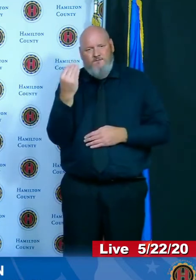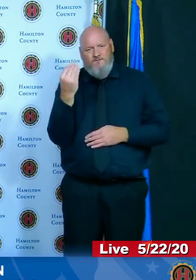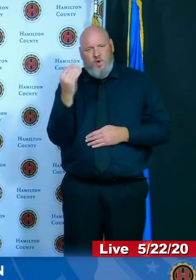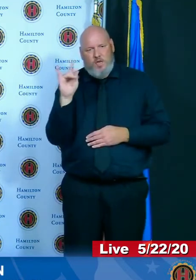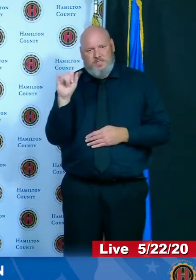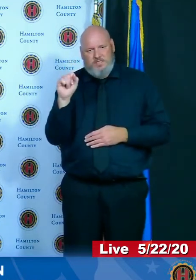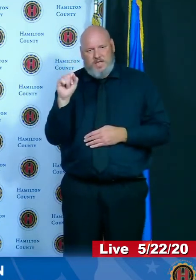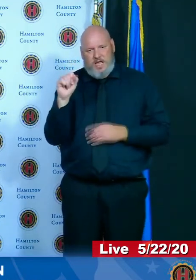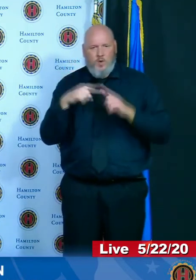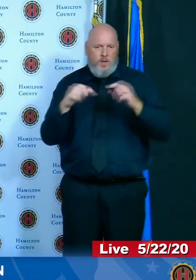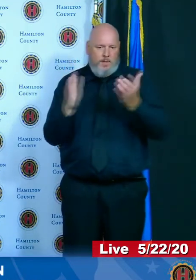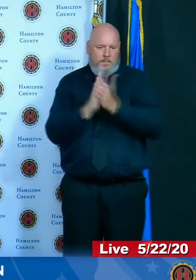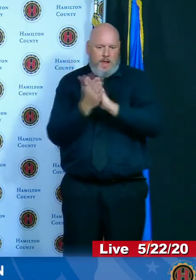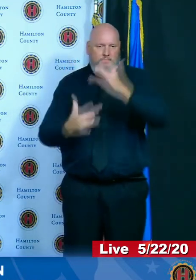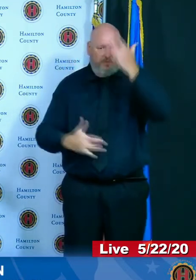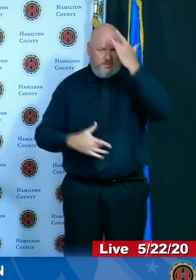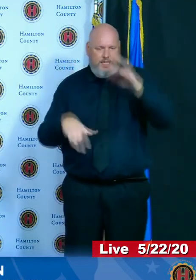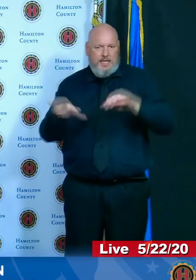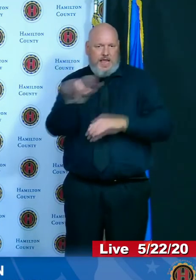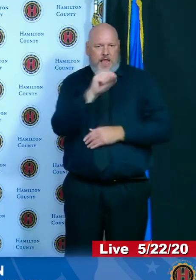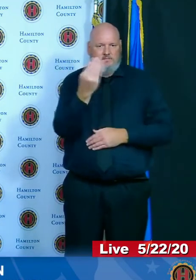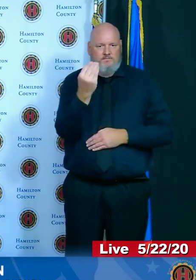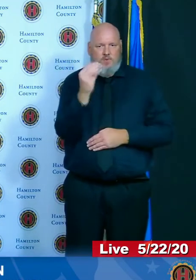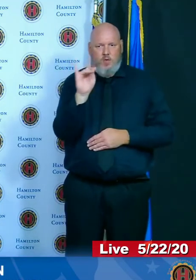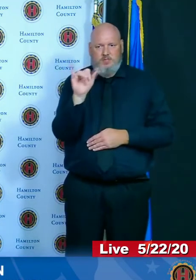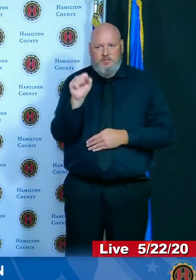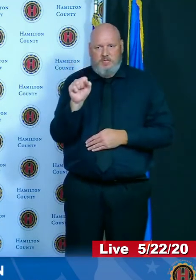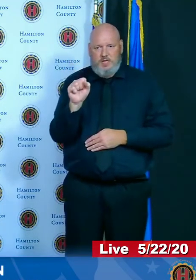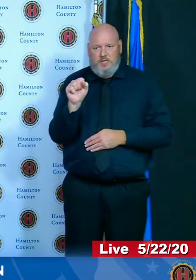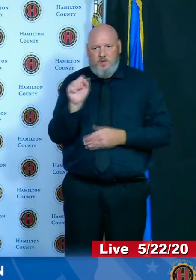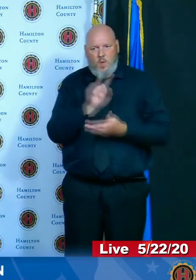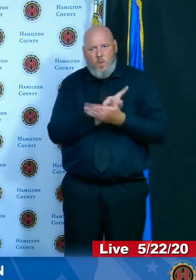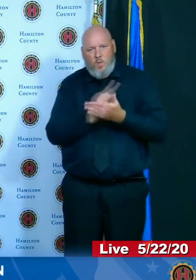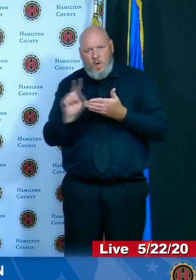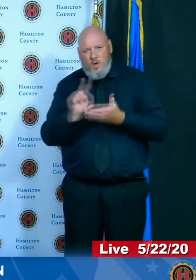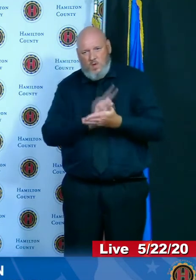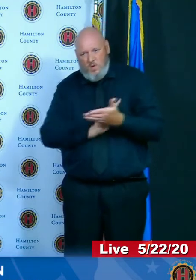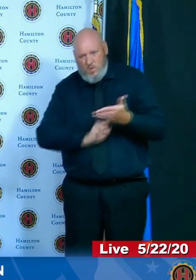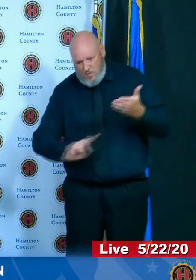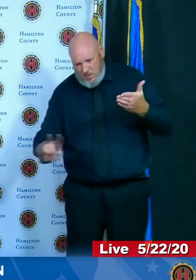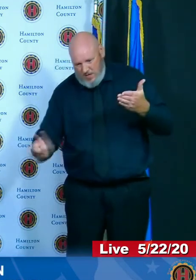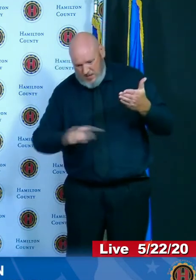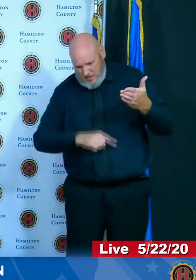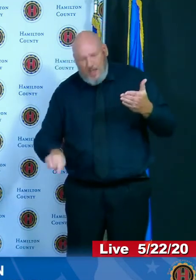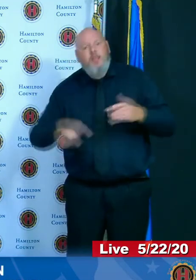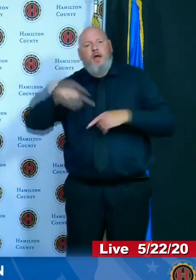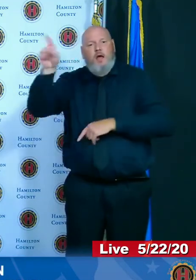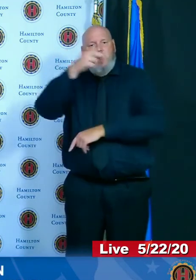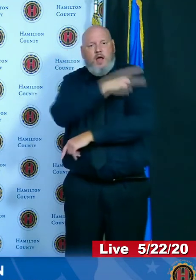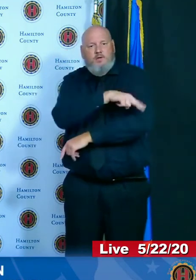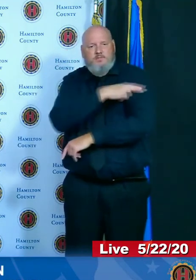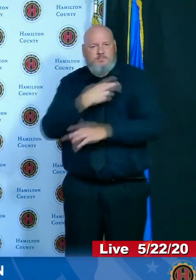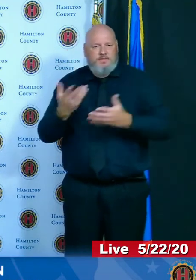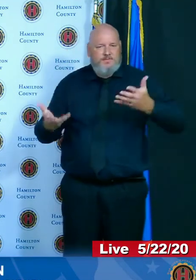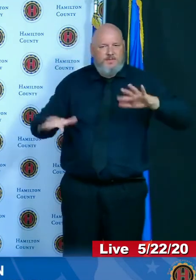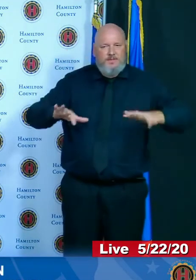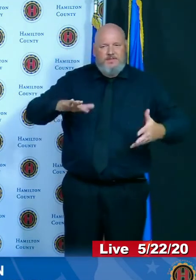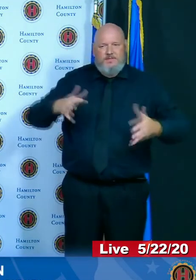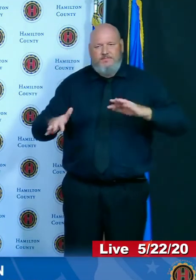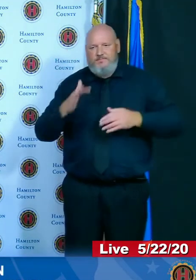that data so my team as well as the team at the state will be watching this data carefully to make sure that we don't start to see spikes the big difference